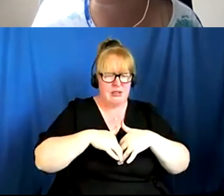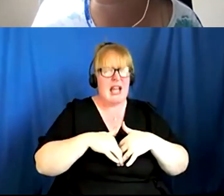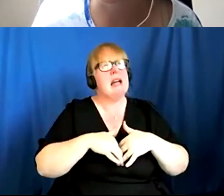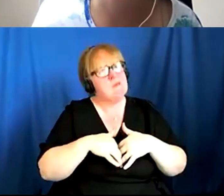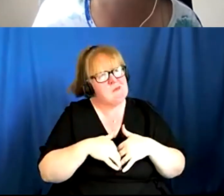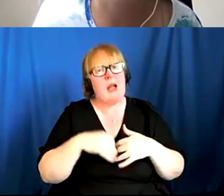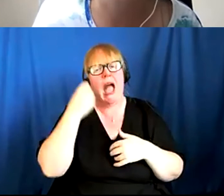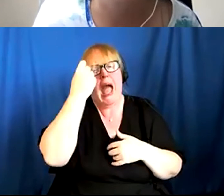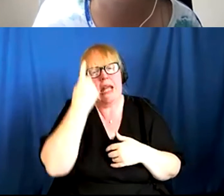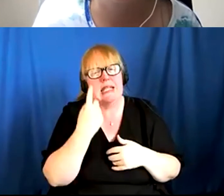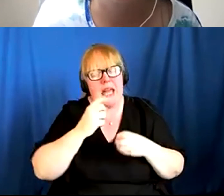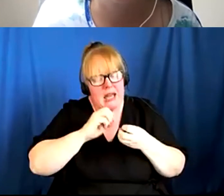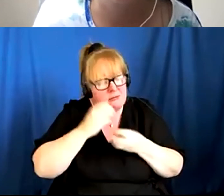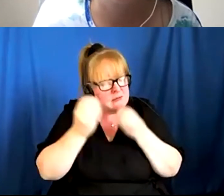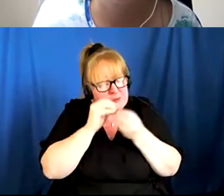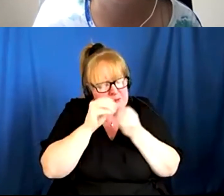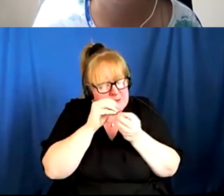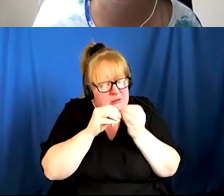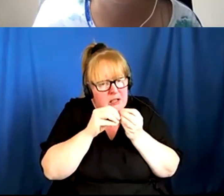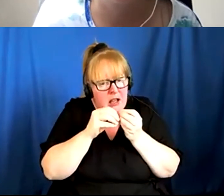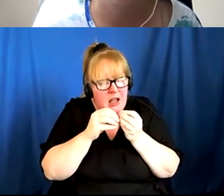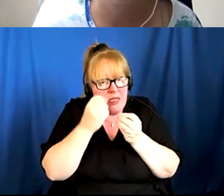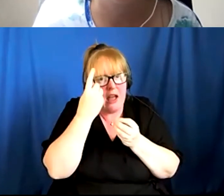emerges from that. >> ULRIKA: Thank you. Yeah.